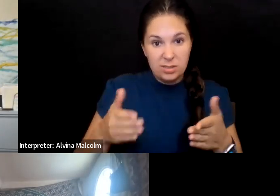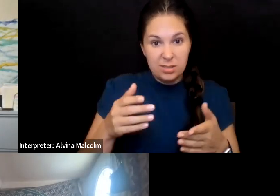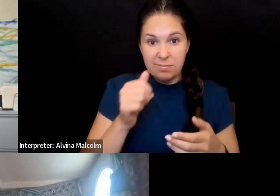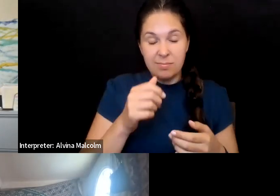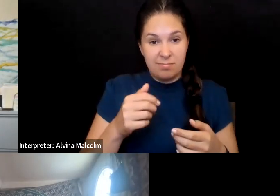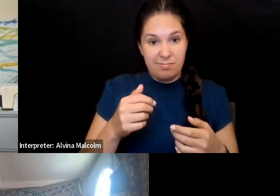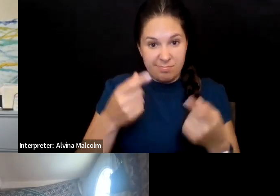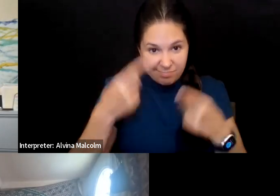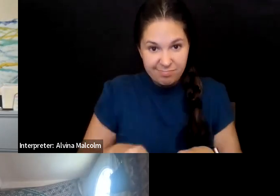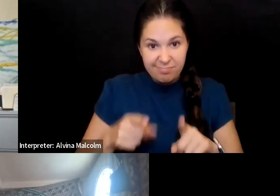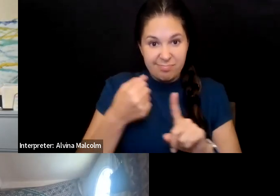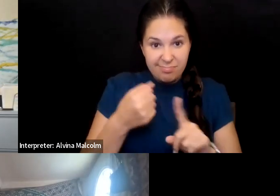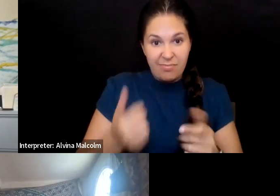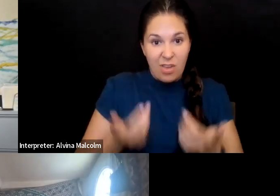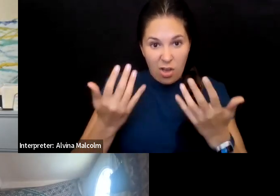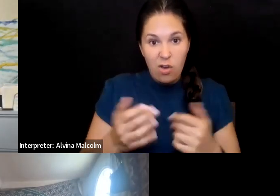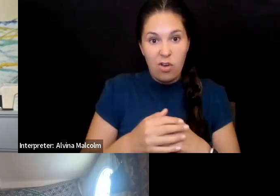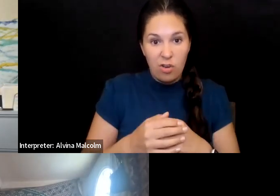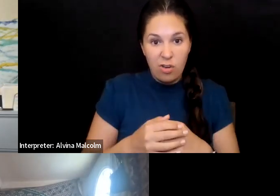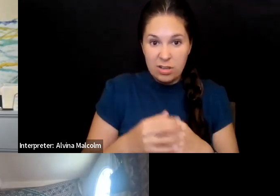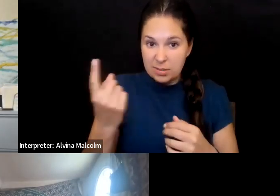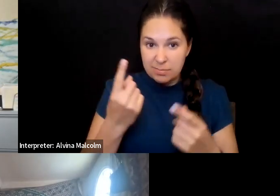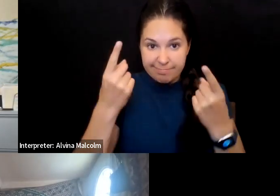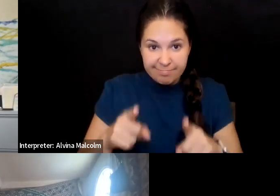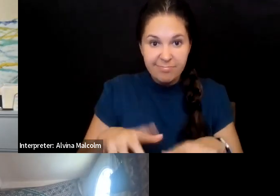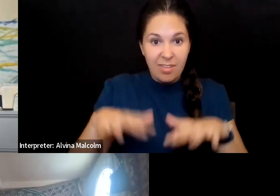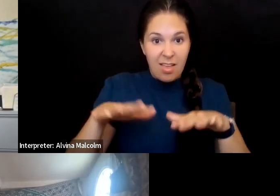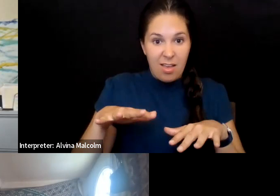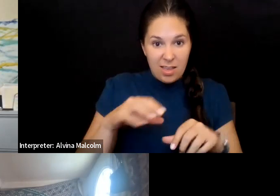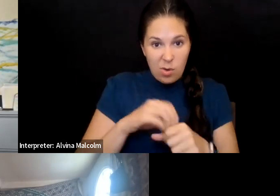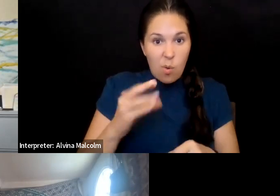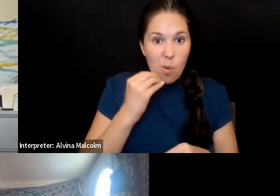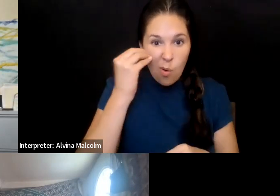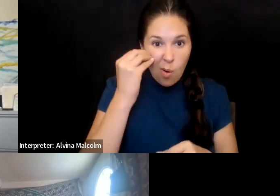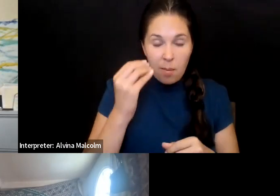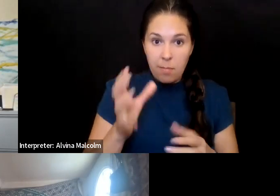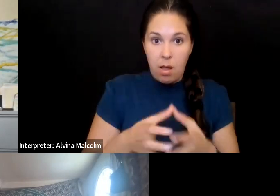intervention. That in itself, for that